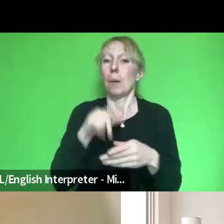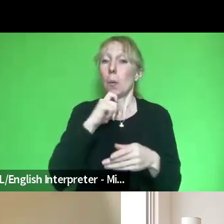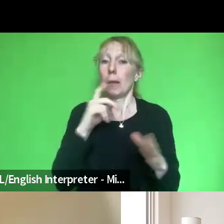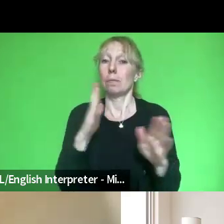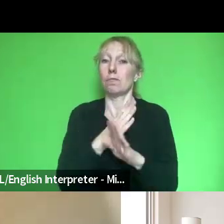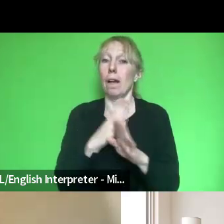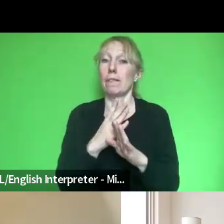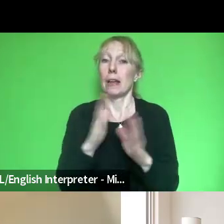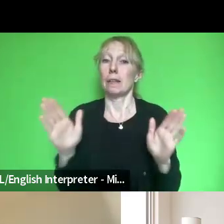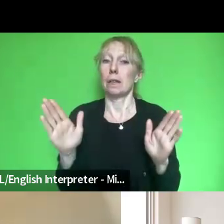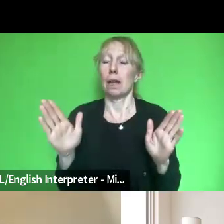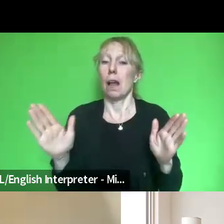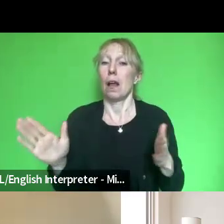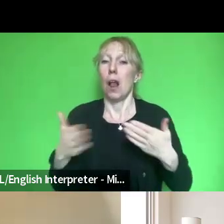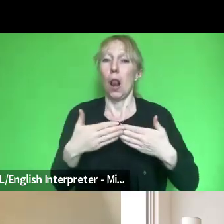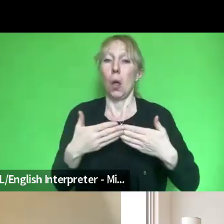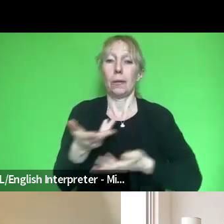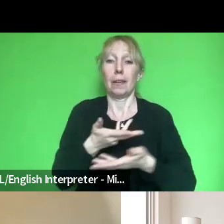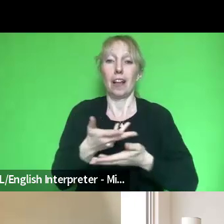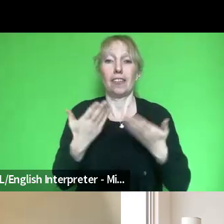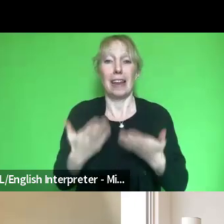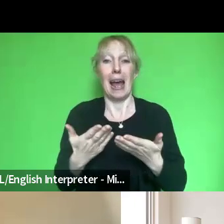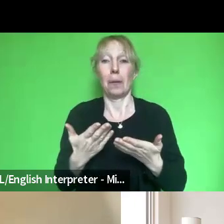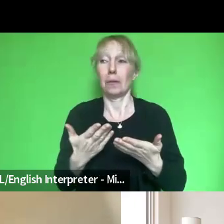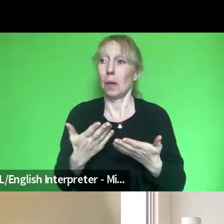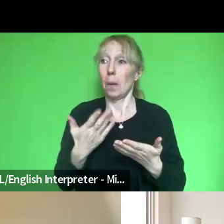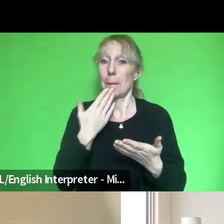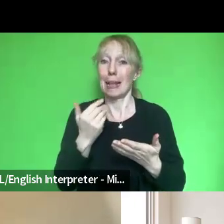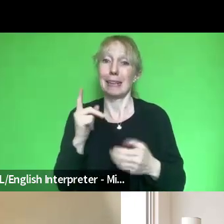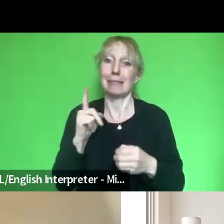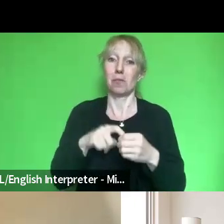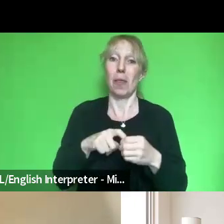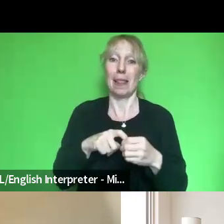closed discussion now, so please do join that other link. Otherwise, I hope to see you all soon, and thank you so much.